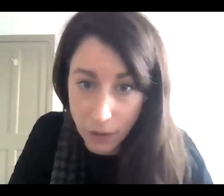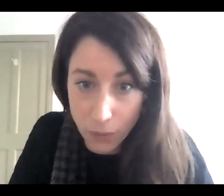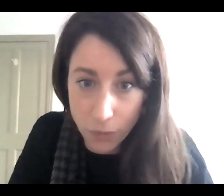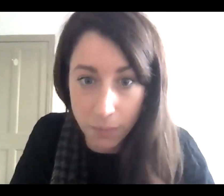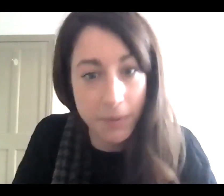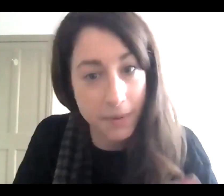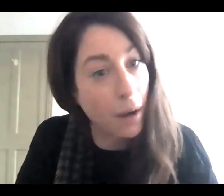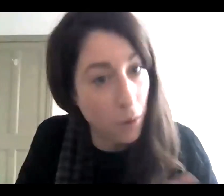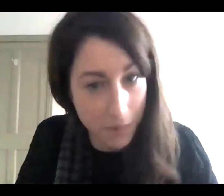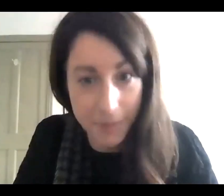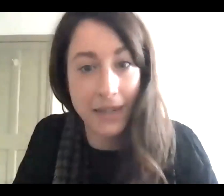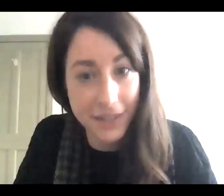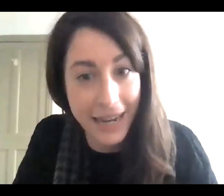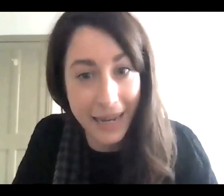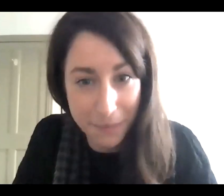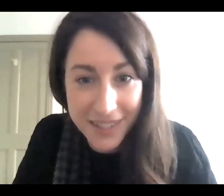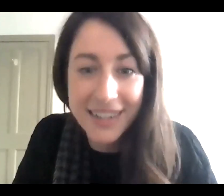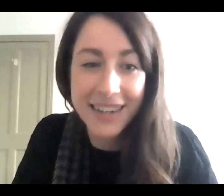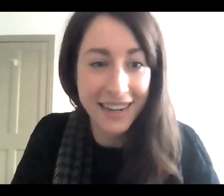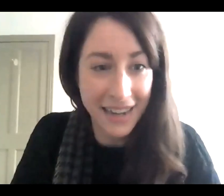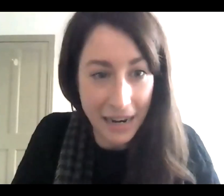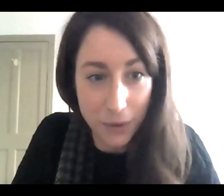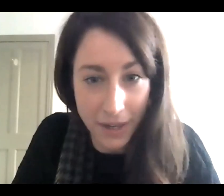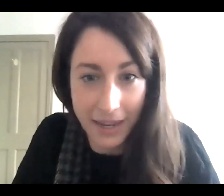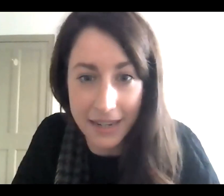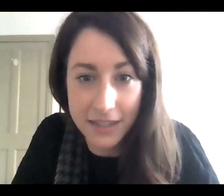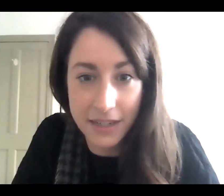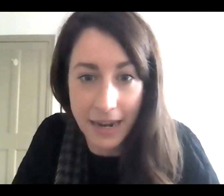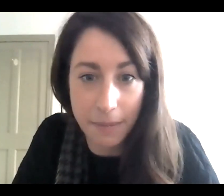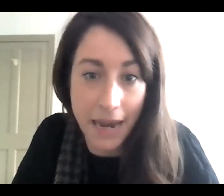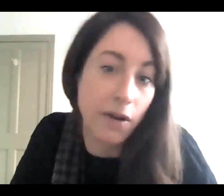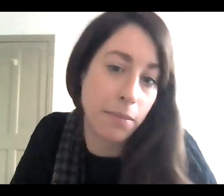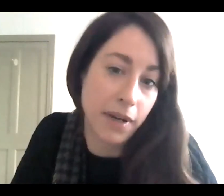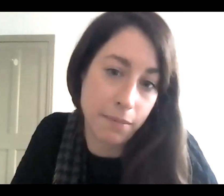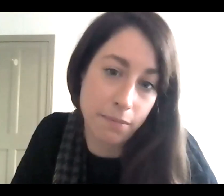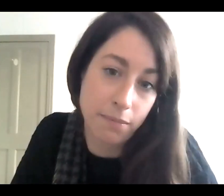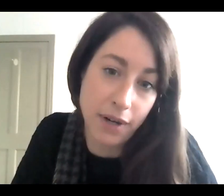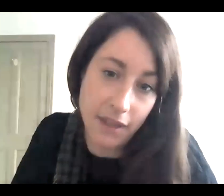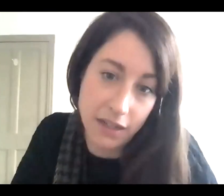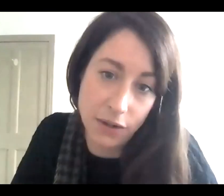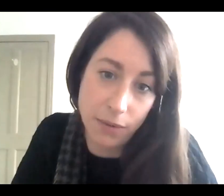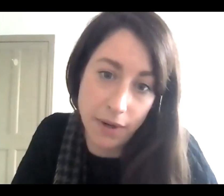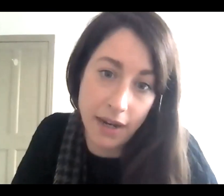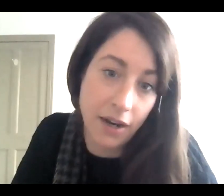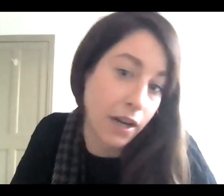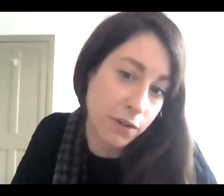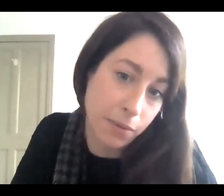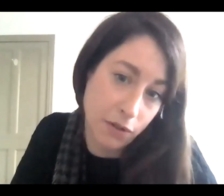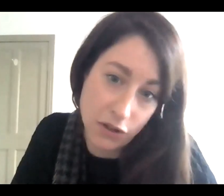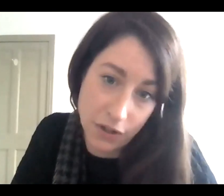the Globe, a woman being tamed, and looking at how I might bring that to an Irish production